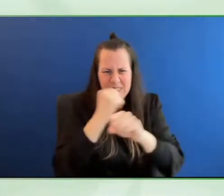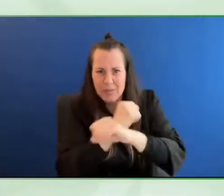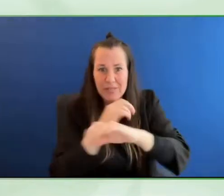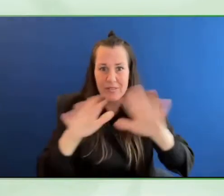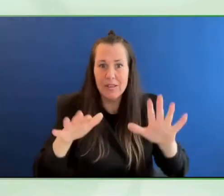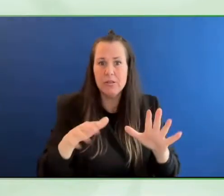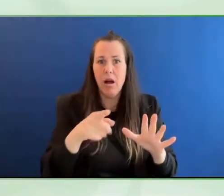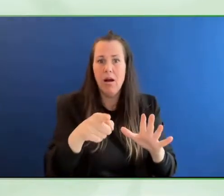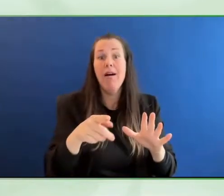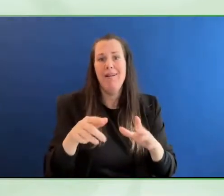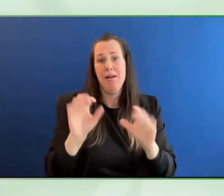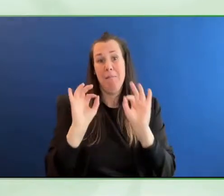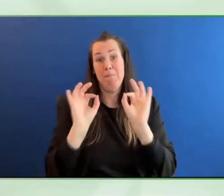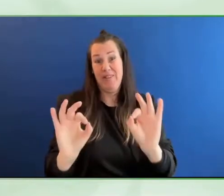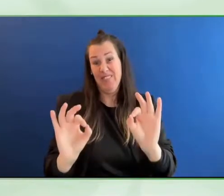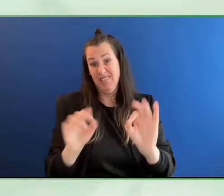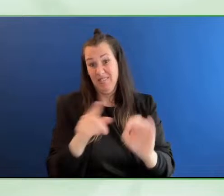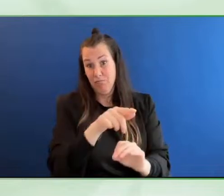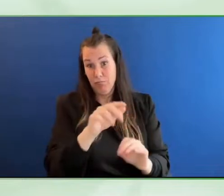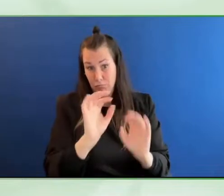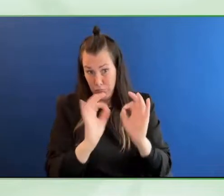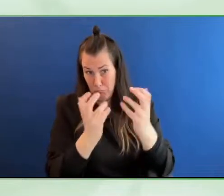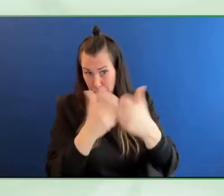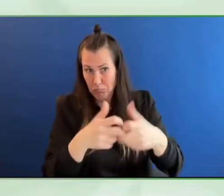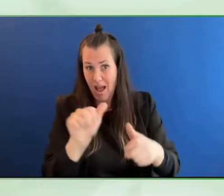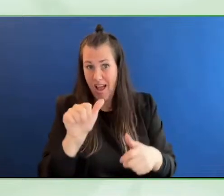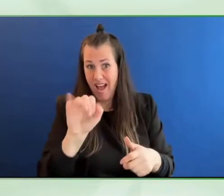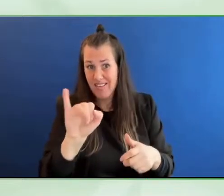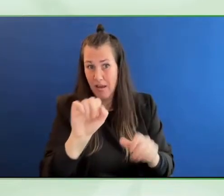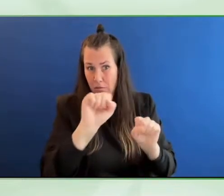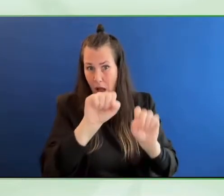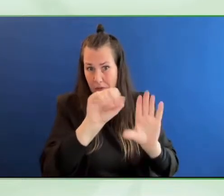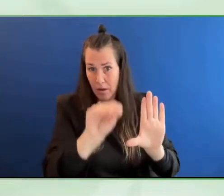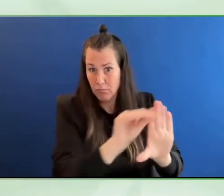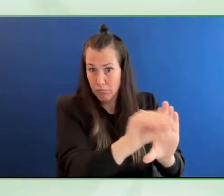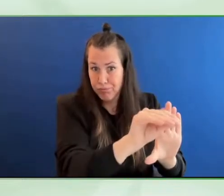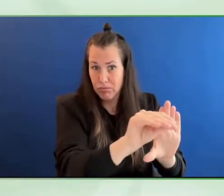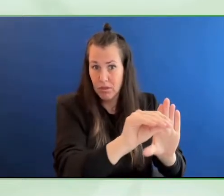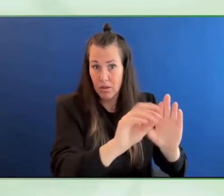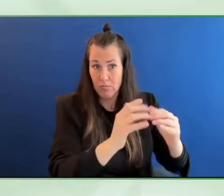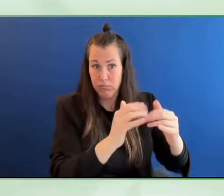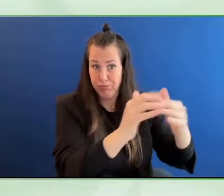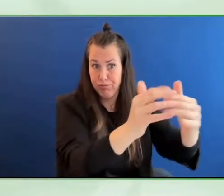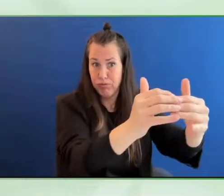Yesterday I cracked a joke about Annie get your gun, and no one laughed.